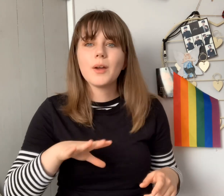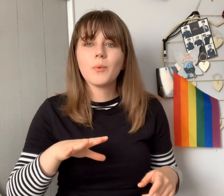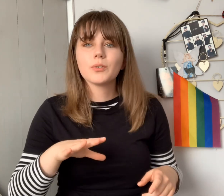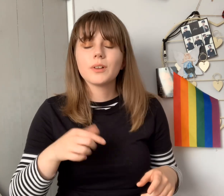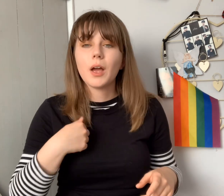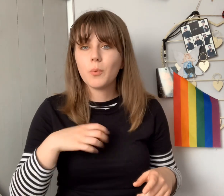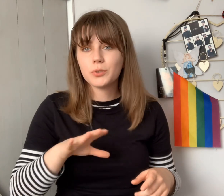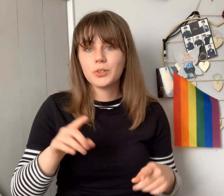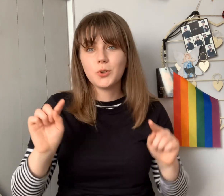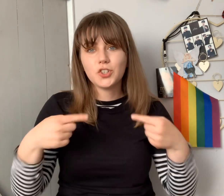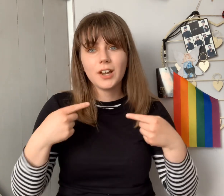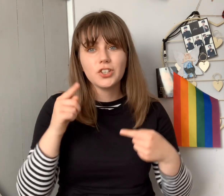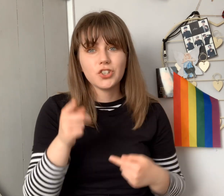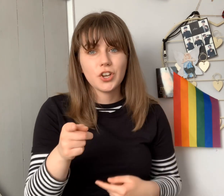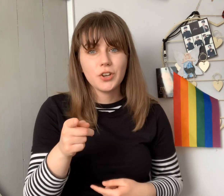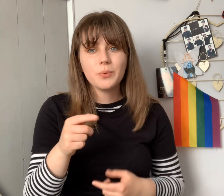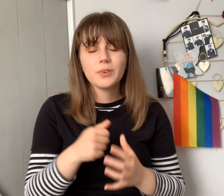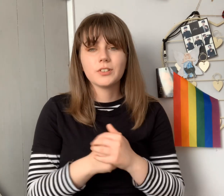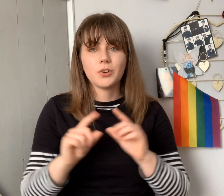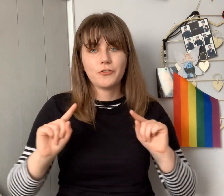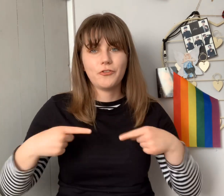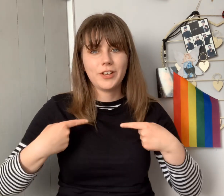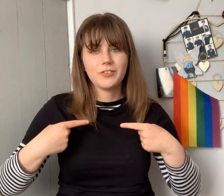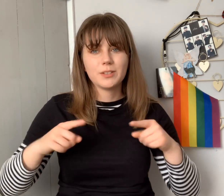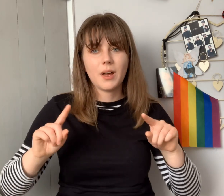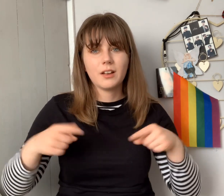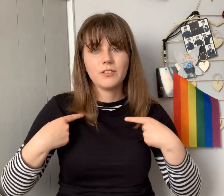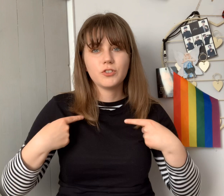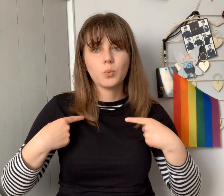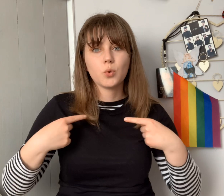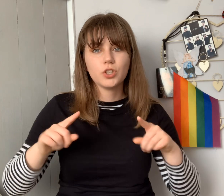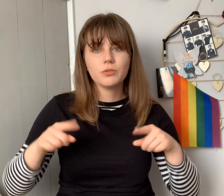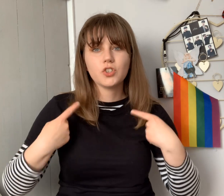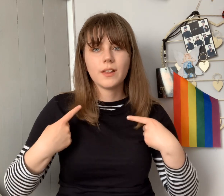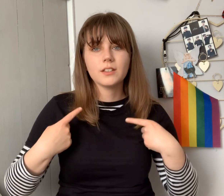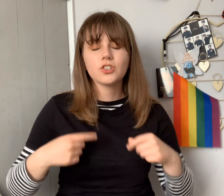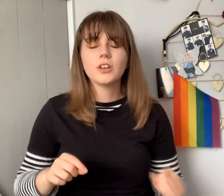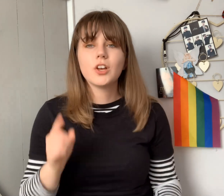So I want to challenge you (flick your wrist towards you for the word challenge)